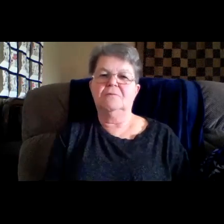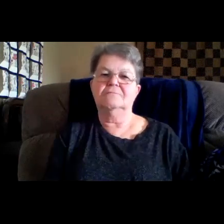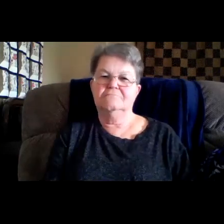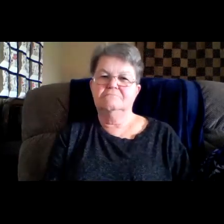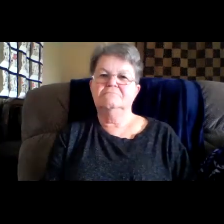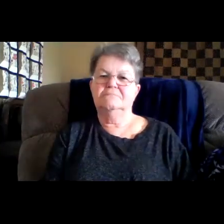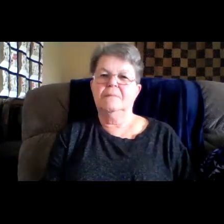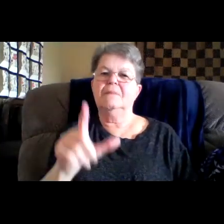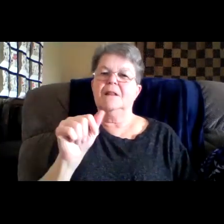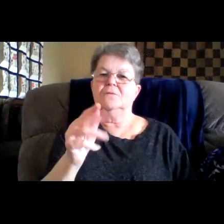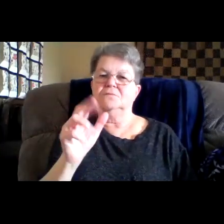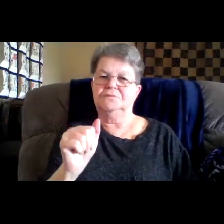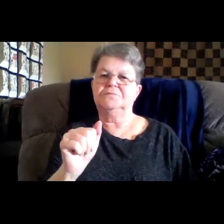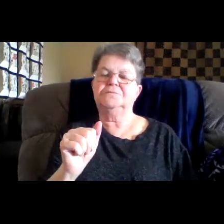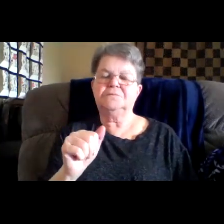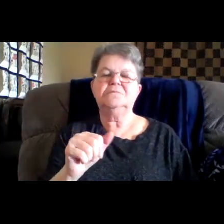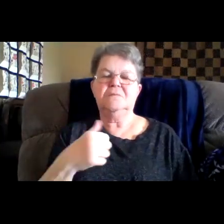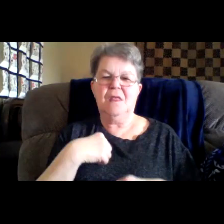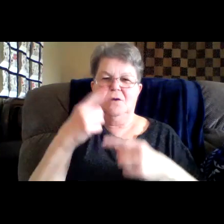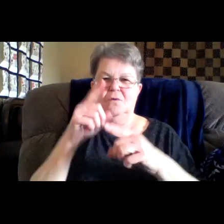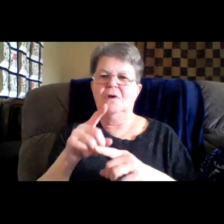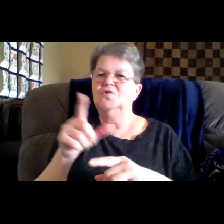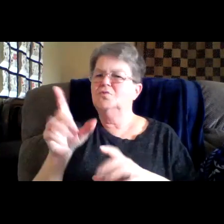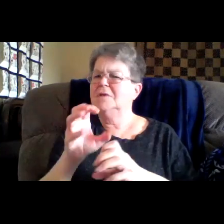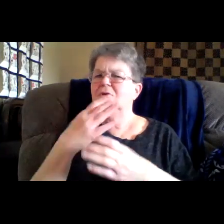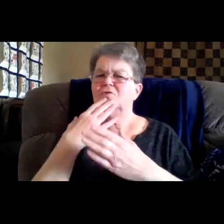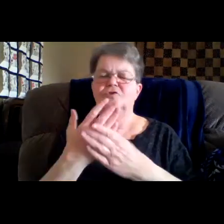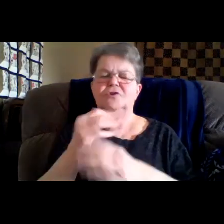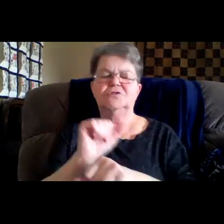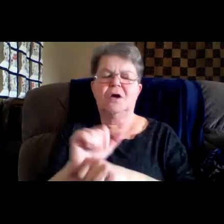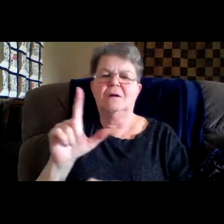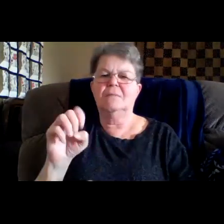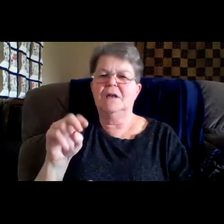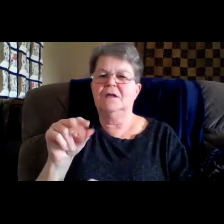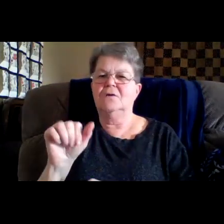[Laura] I agree. Leonard, you did a great job. Thanks for sharing so much. [Leonard] Oh, you're welcome. My pleasure.